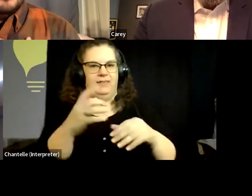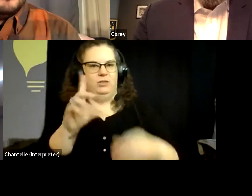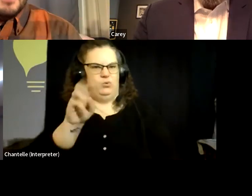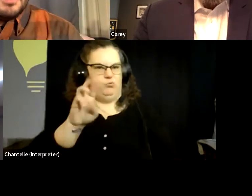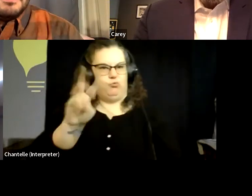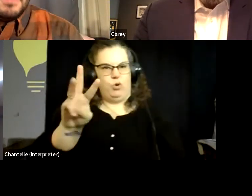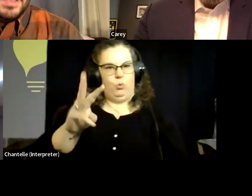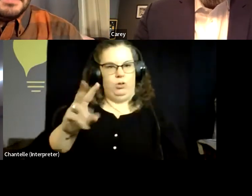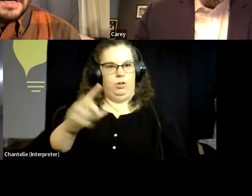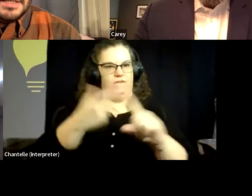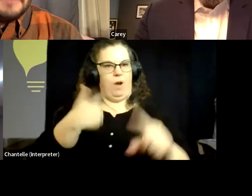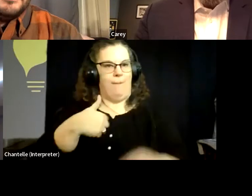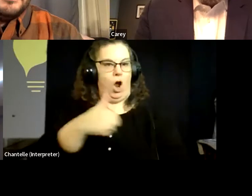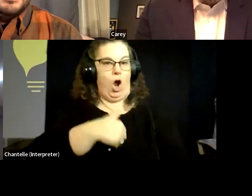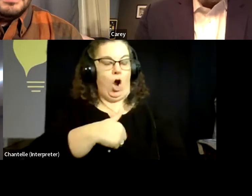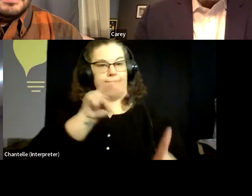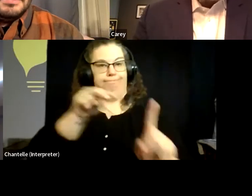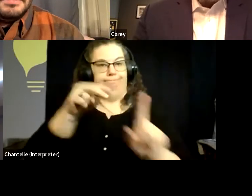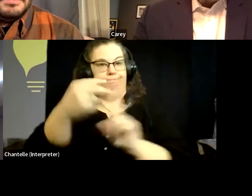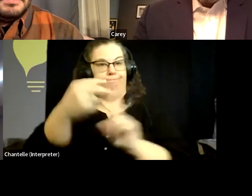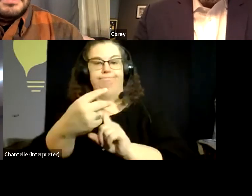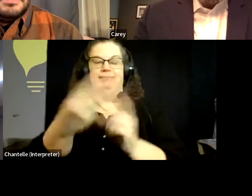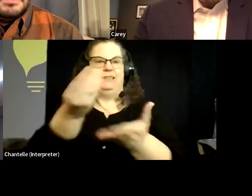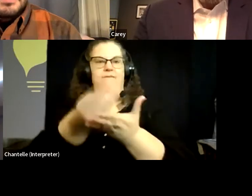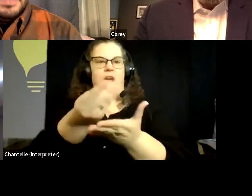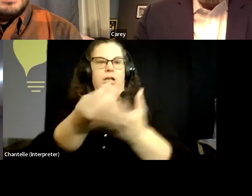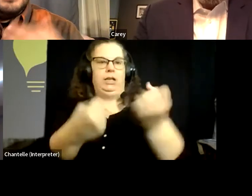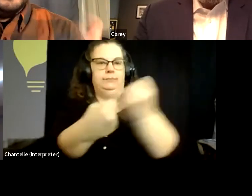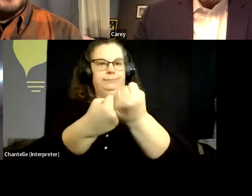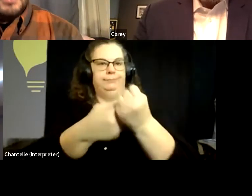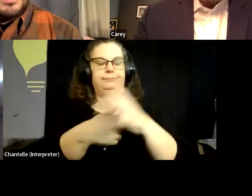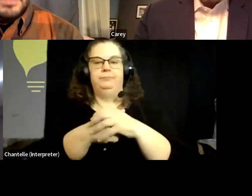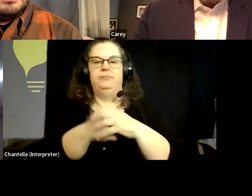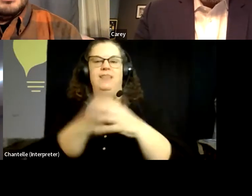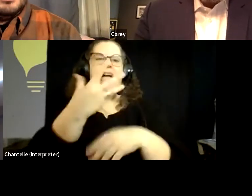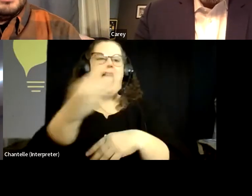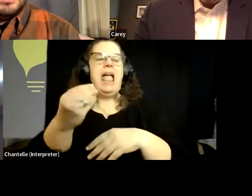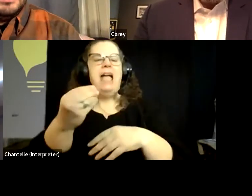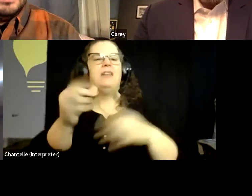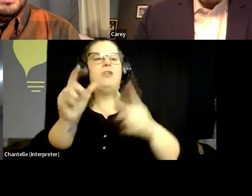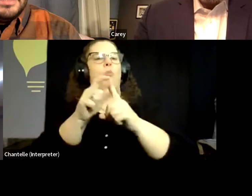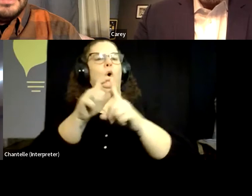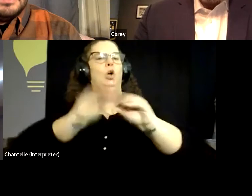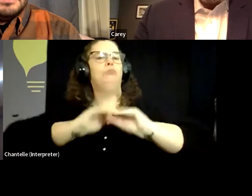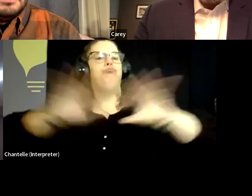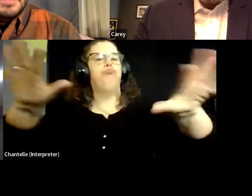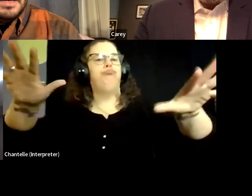From our aspect, it's funding . Getting the word out. I